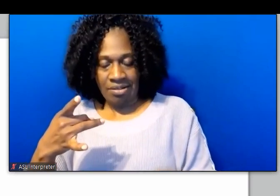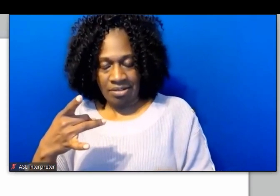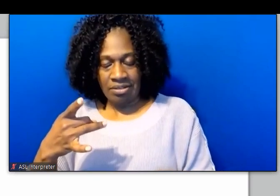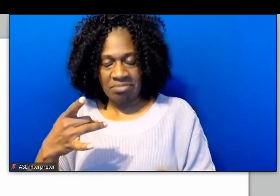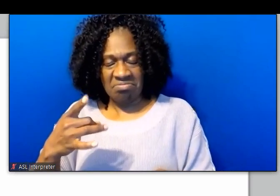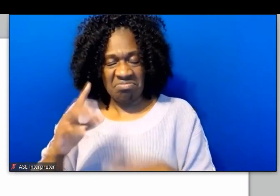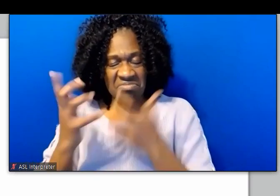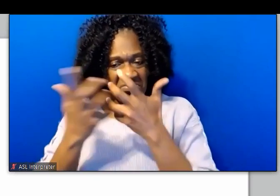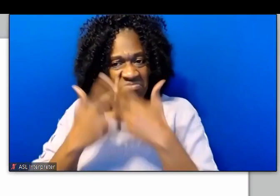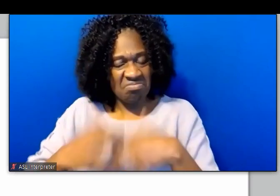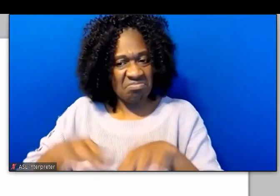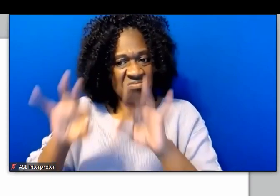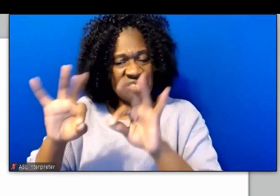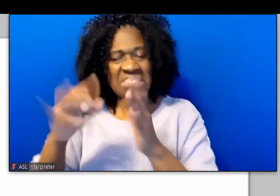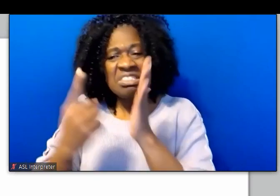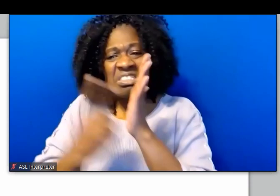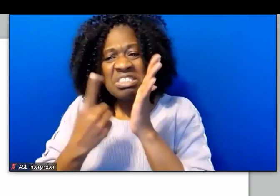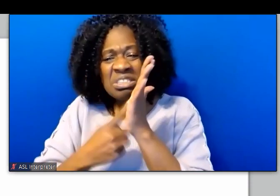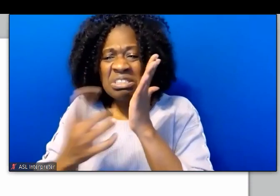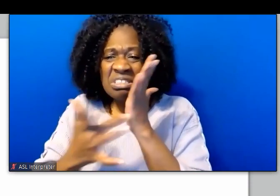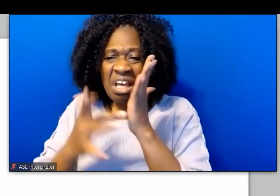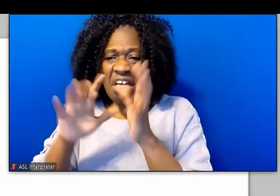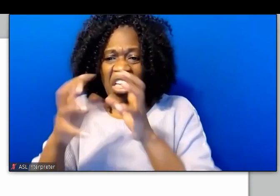Sometimes there can be technical difficulties